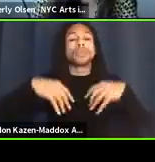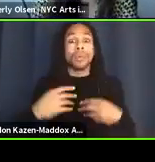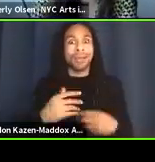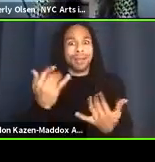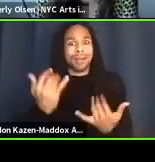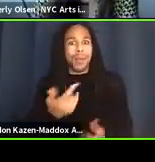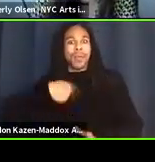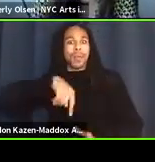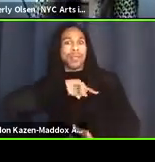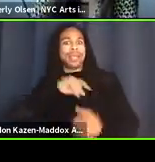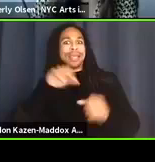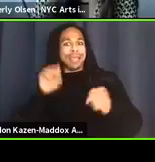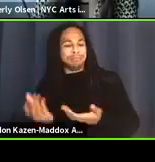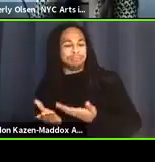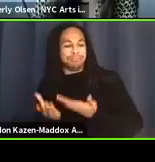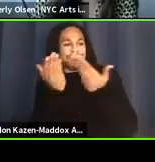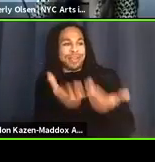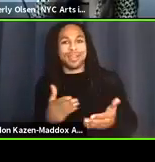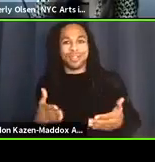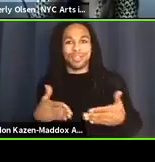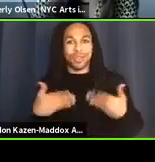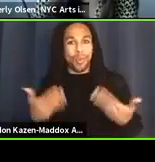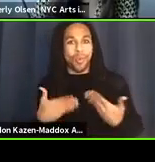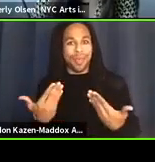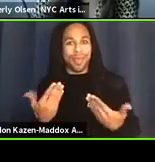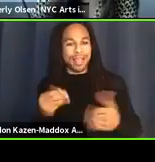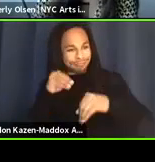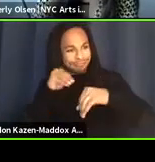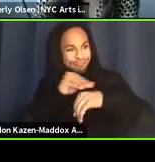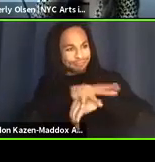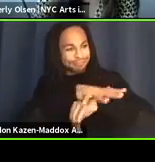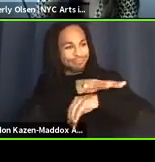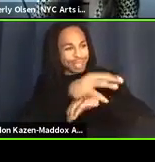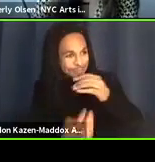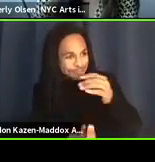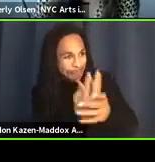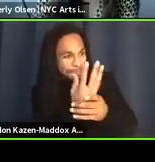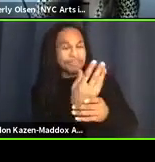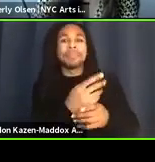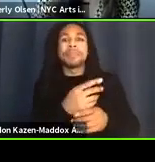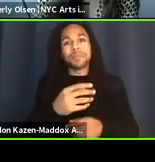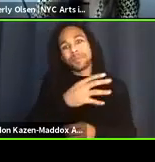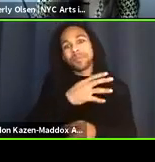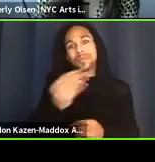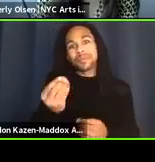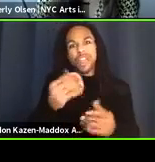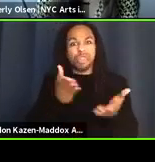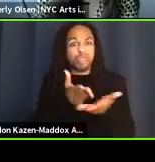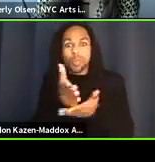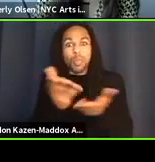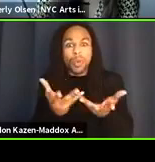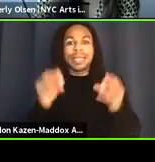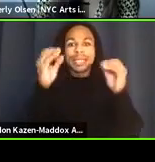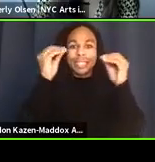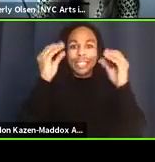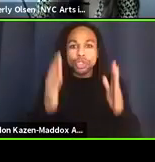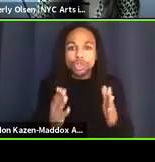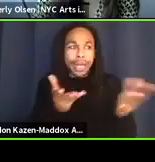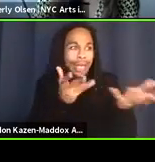my colleagues at NDI, they would say without hesitation, it sparks joy. At a basic level,